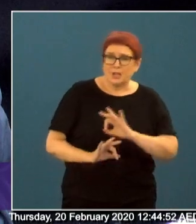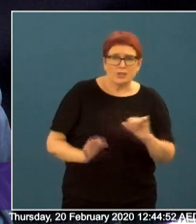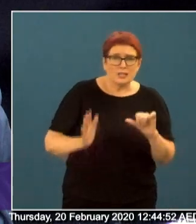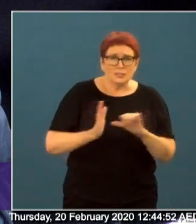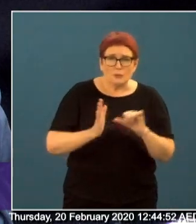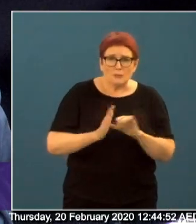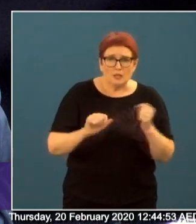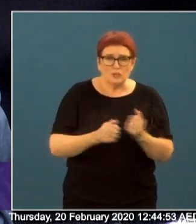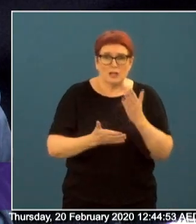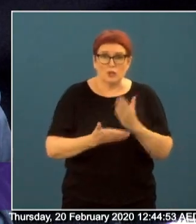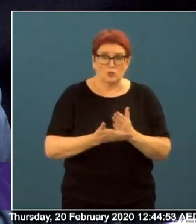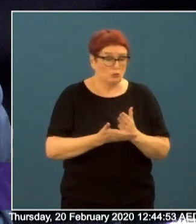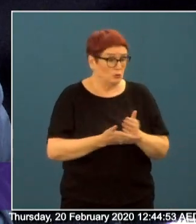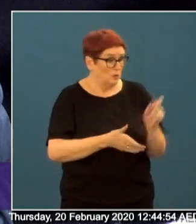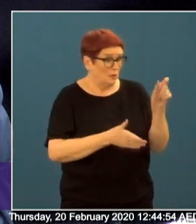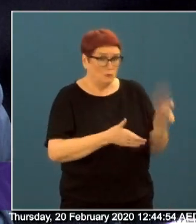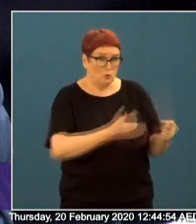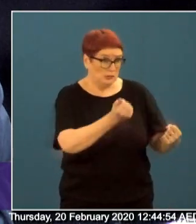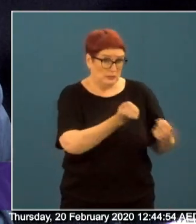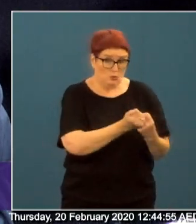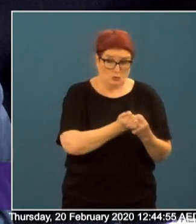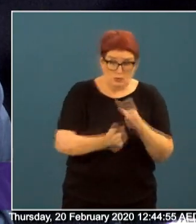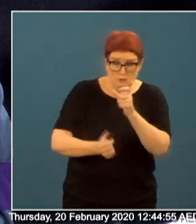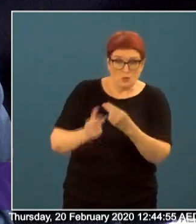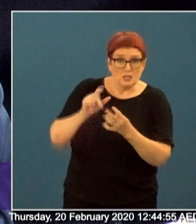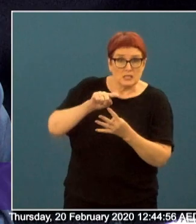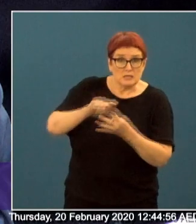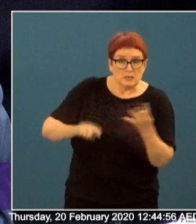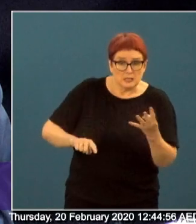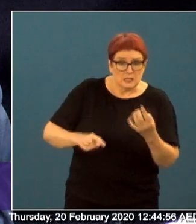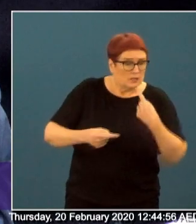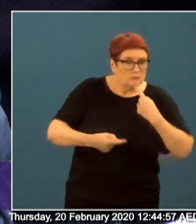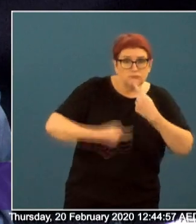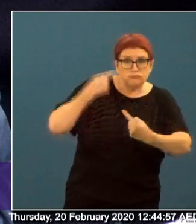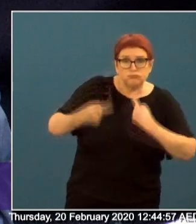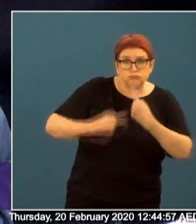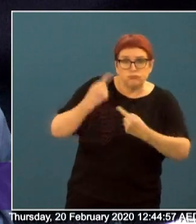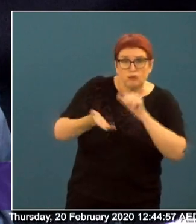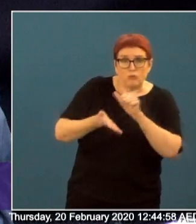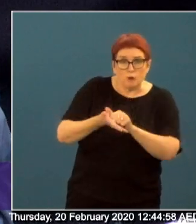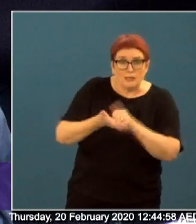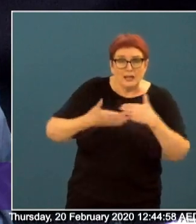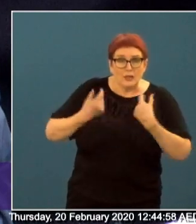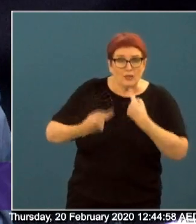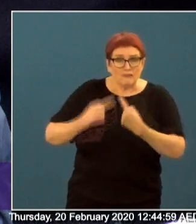of information of relevance from the disability care provider to the health sector. So there have been a number of challenges.